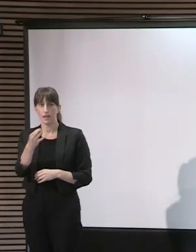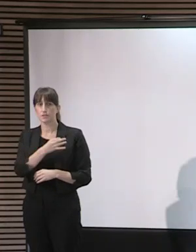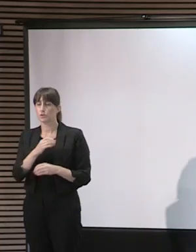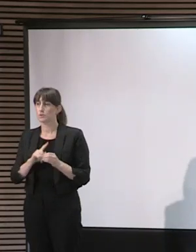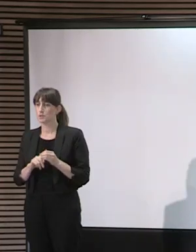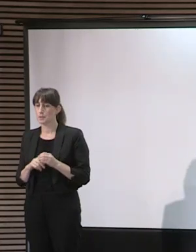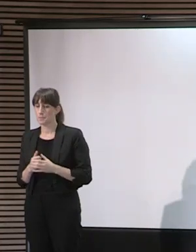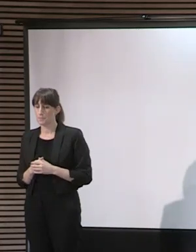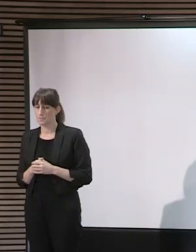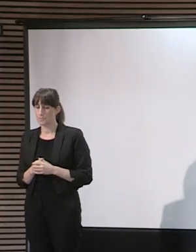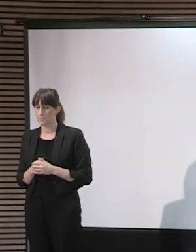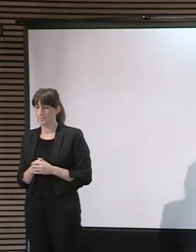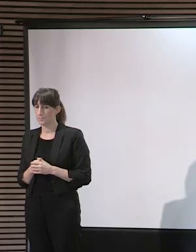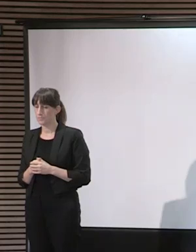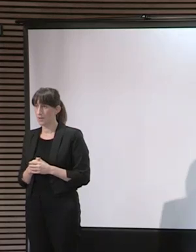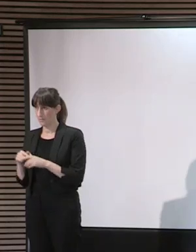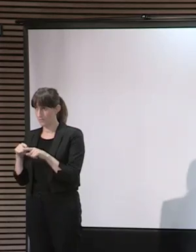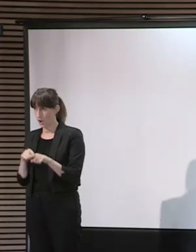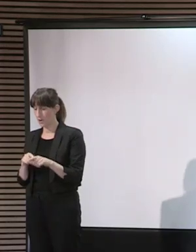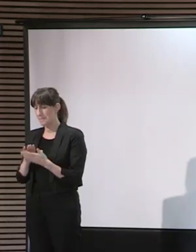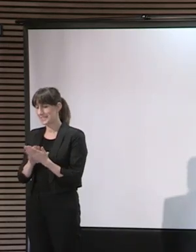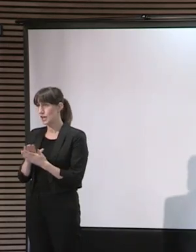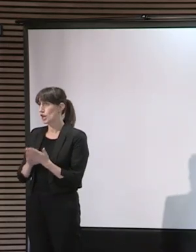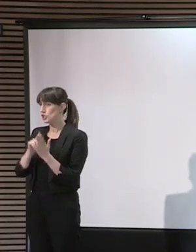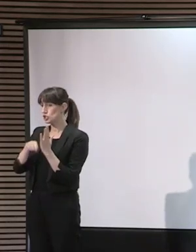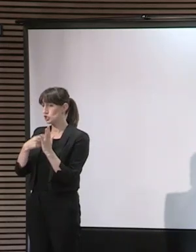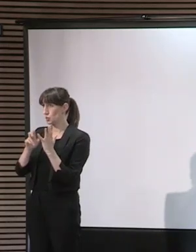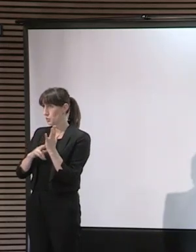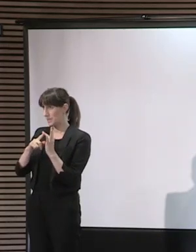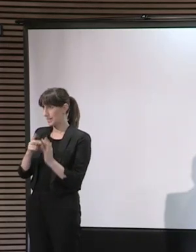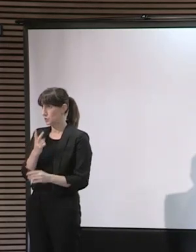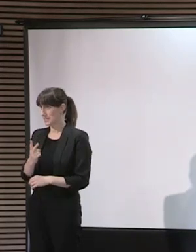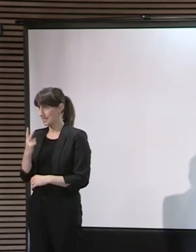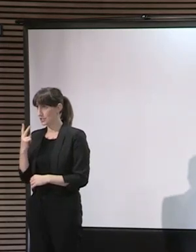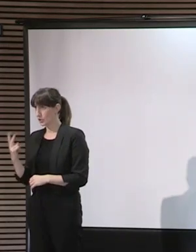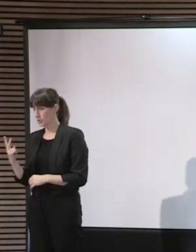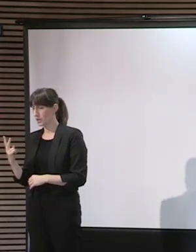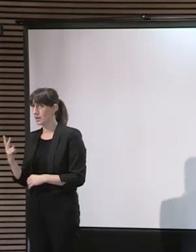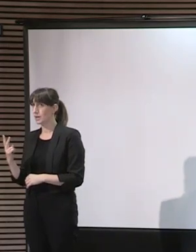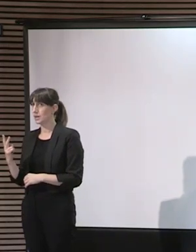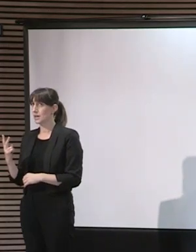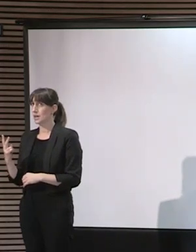how we're tracking in the meantime.